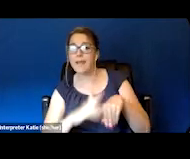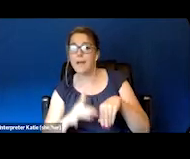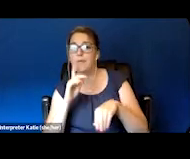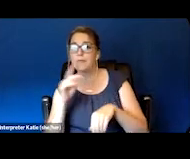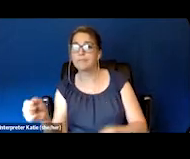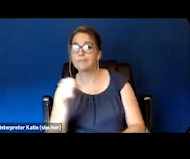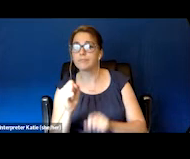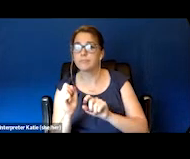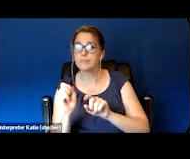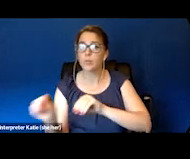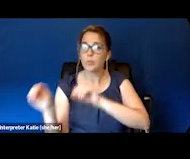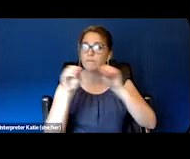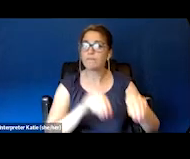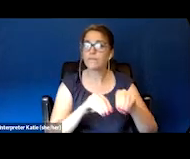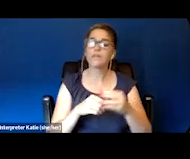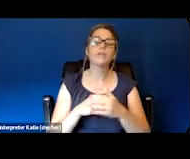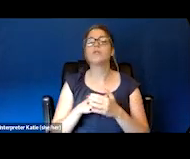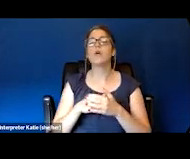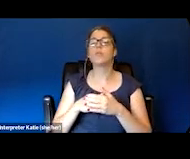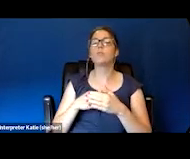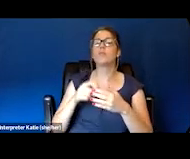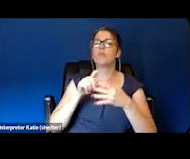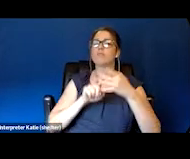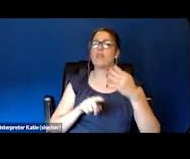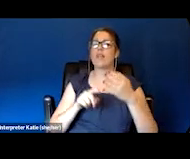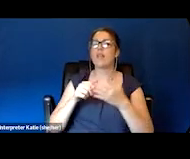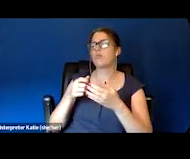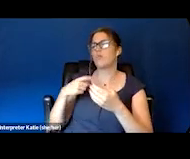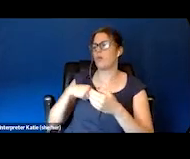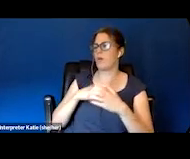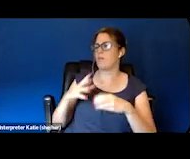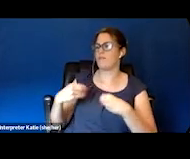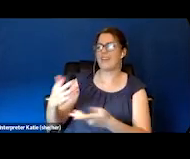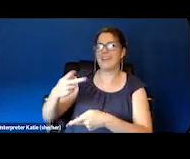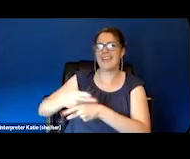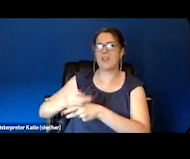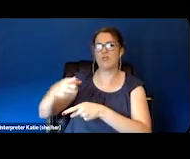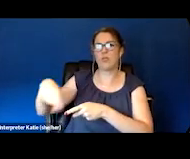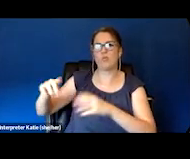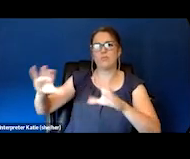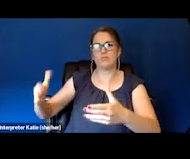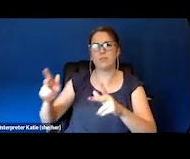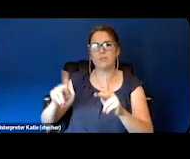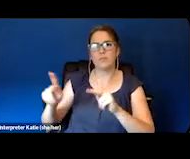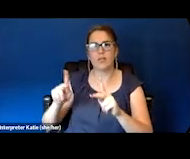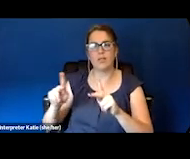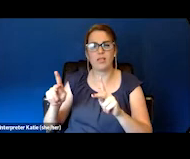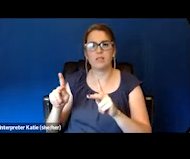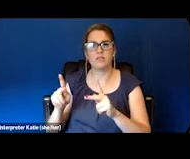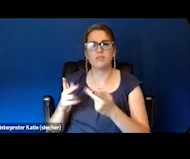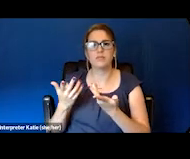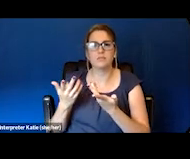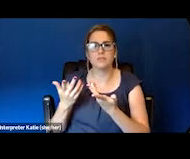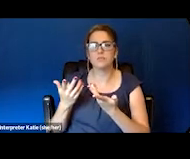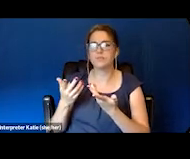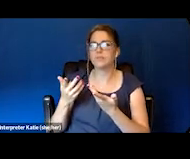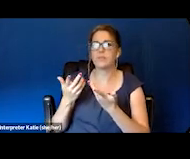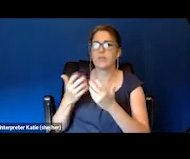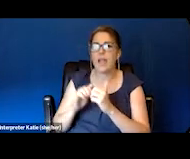it allows us to actually provide care to really highly vulnerable people by literally, excuse me, and figuratively meeting people where they're at.